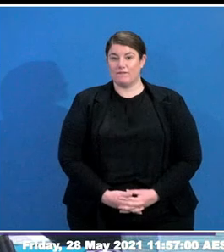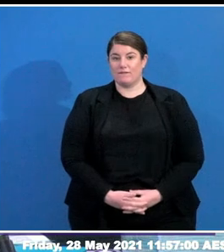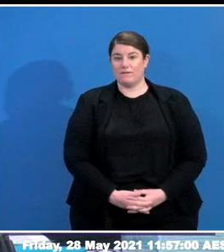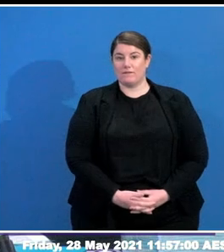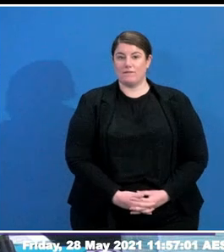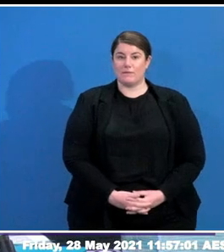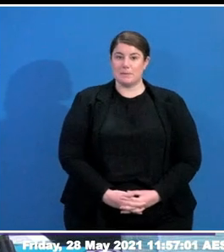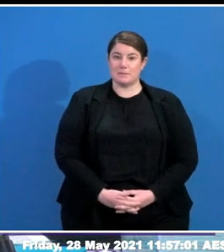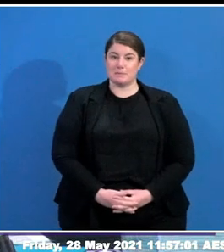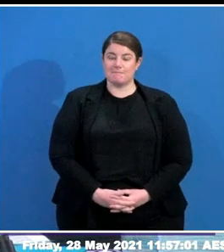Thank you.